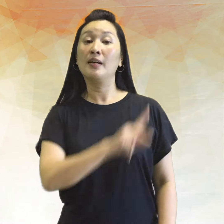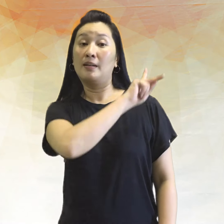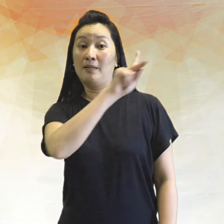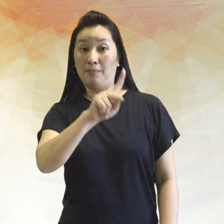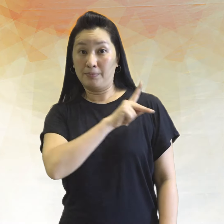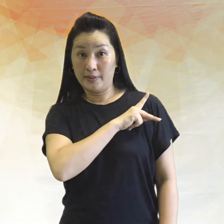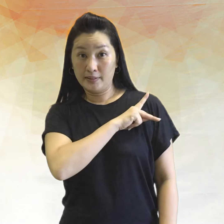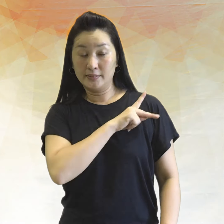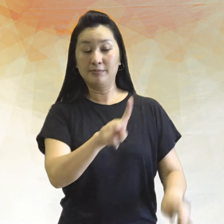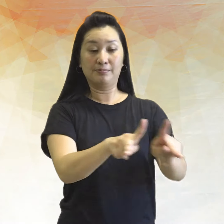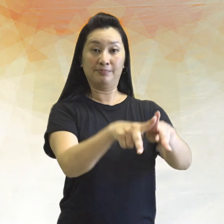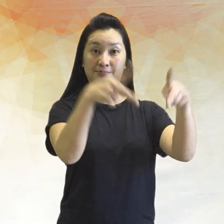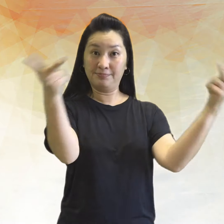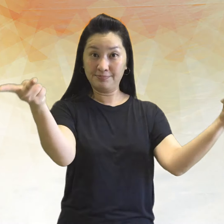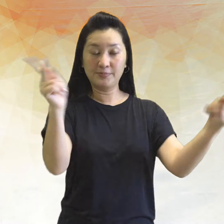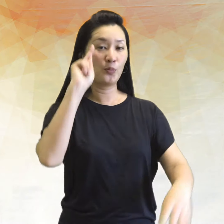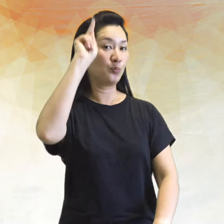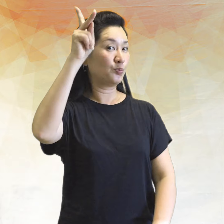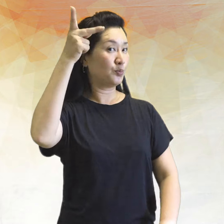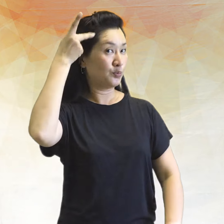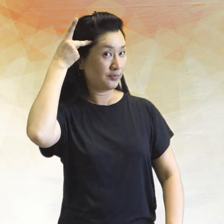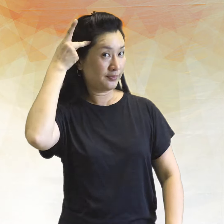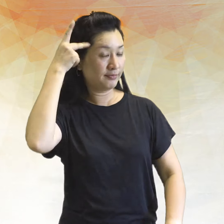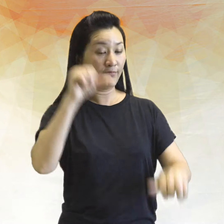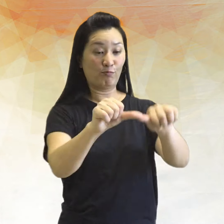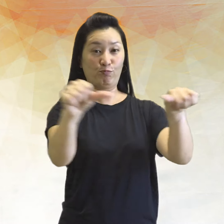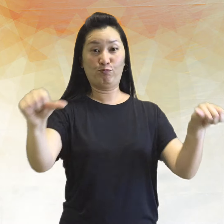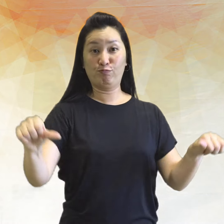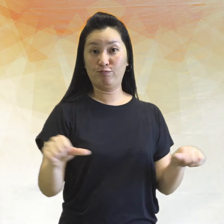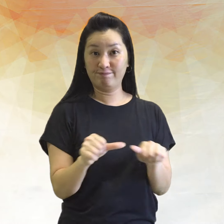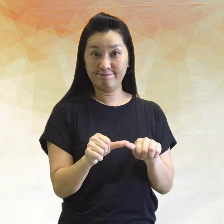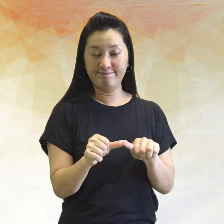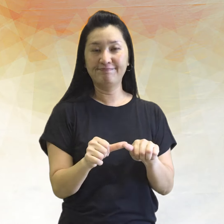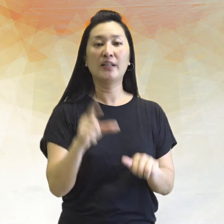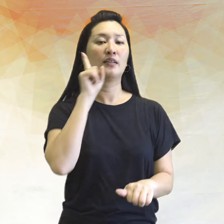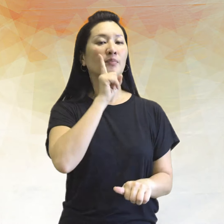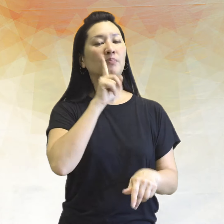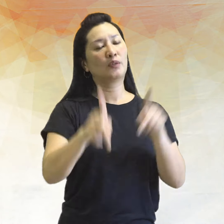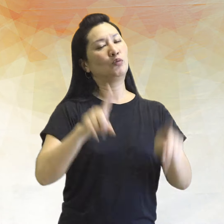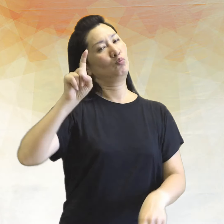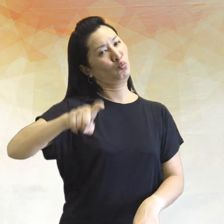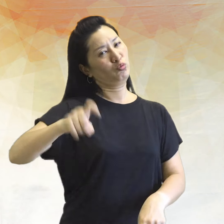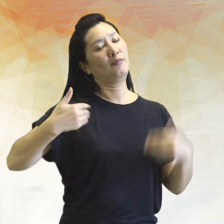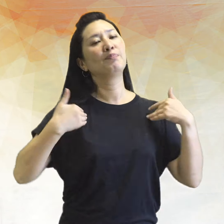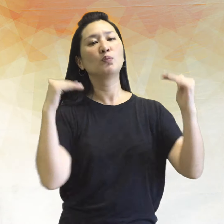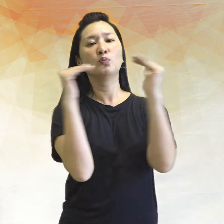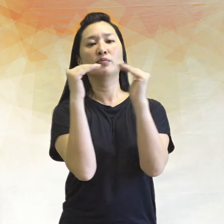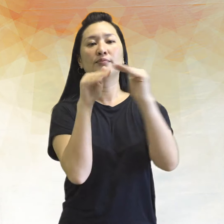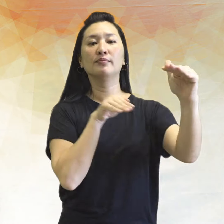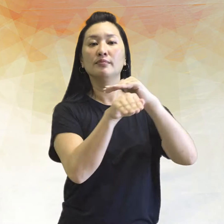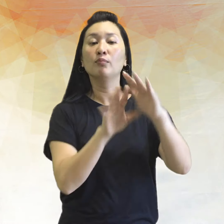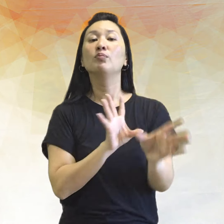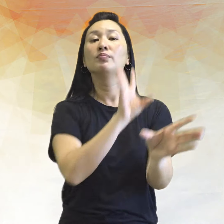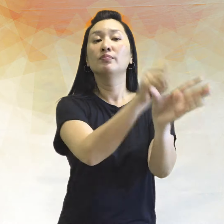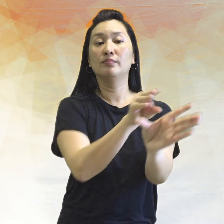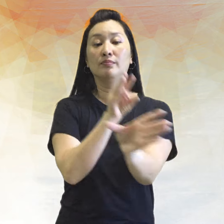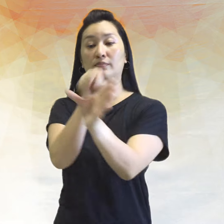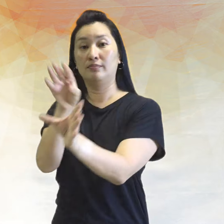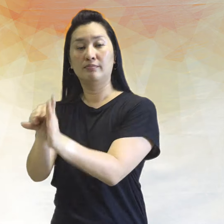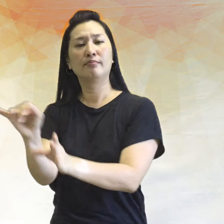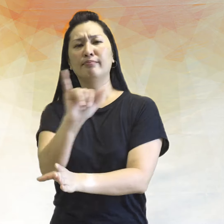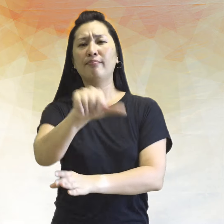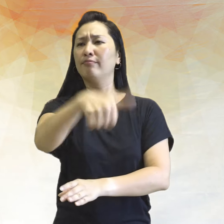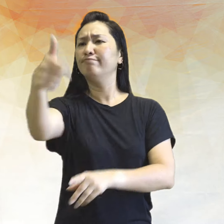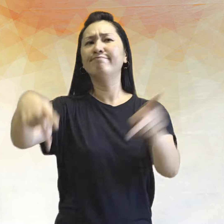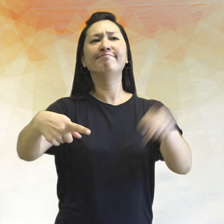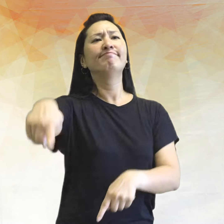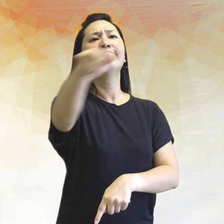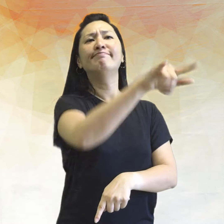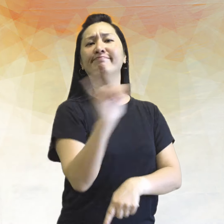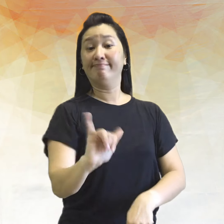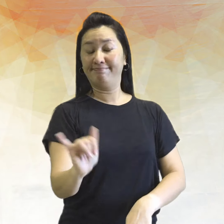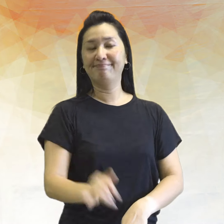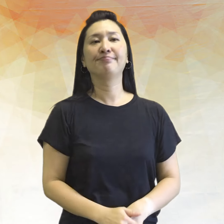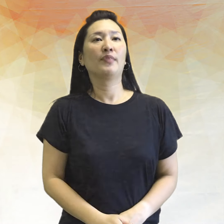Deaf people need to have equal access of participation in the personal, public and political area as everybody else.